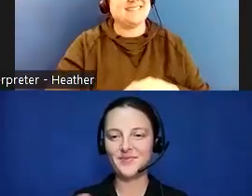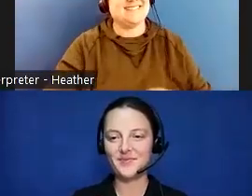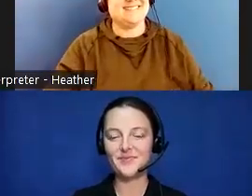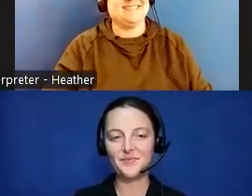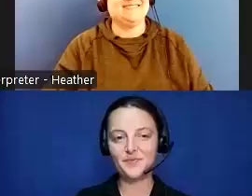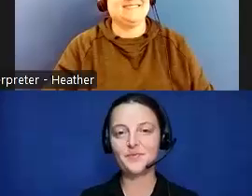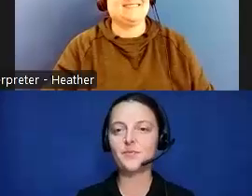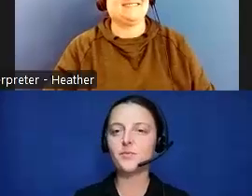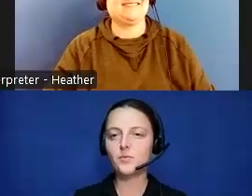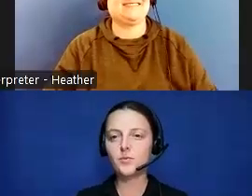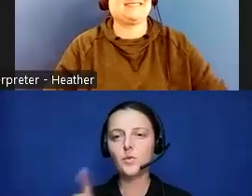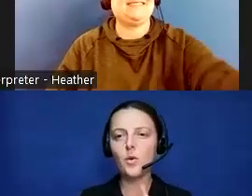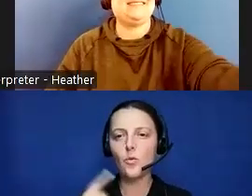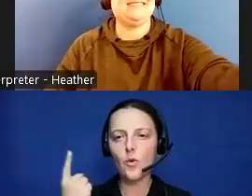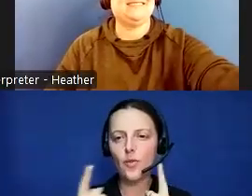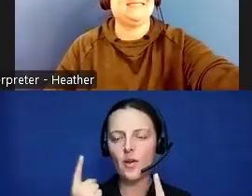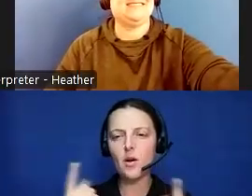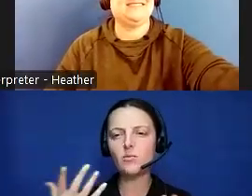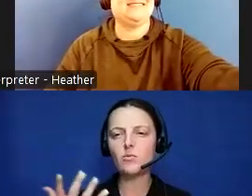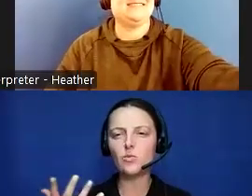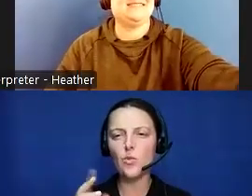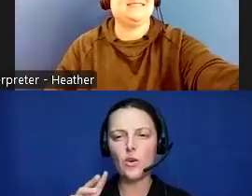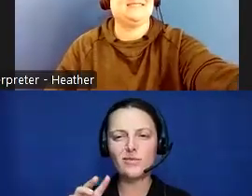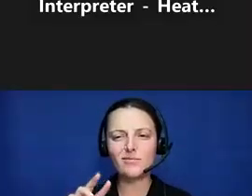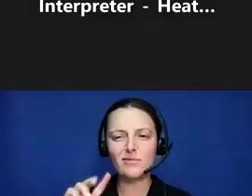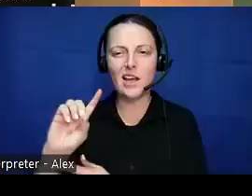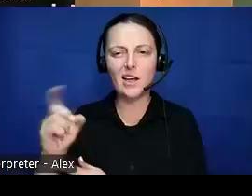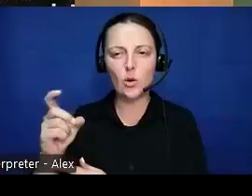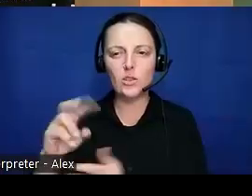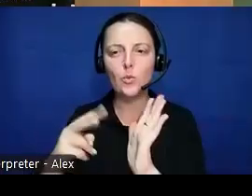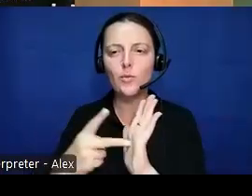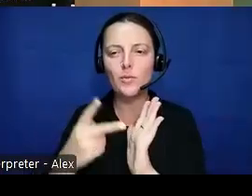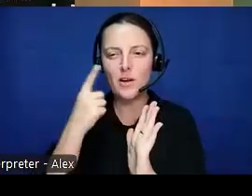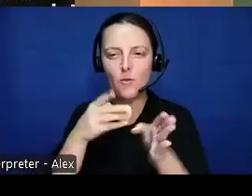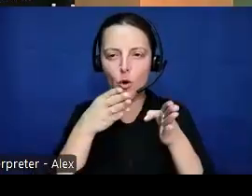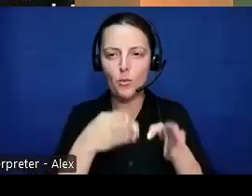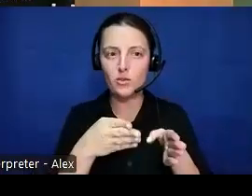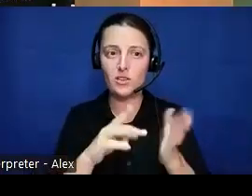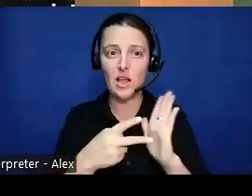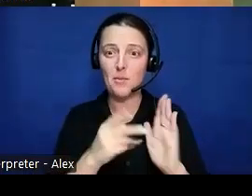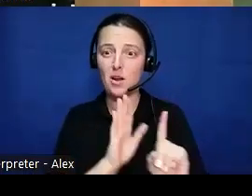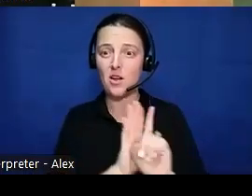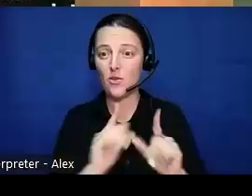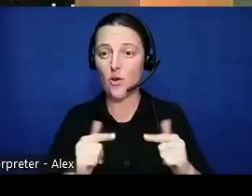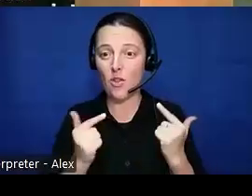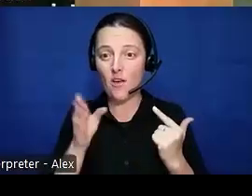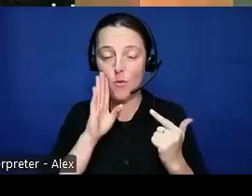for a person means the person's life is completely changed. uh they will always um it's not something